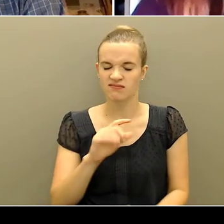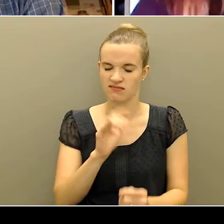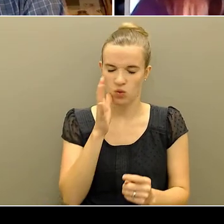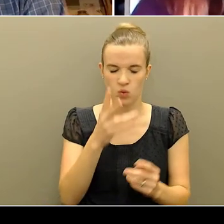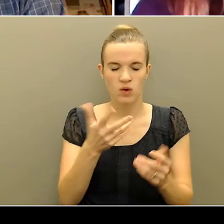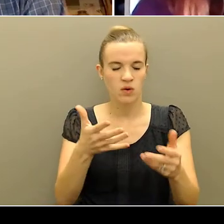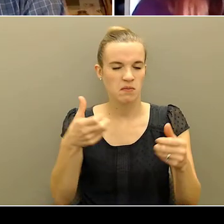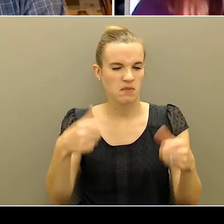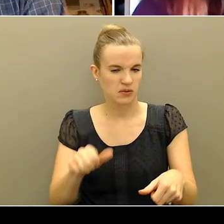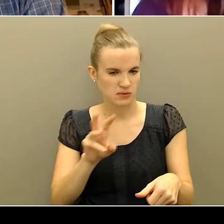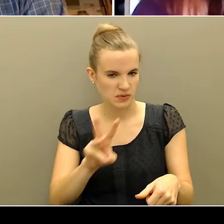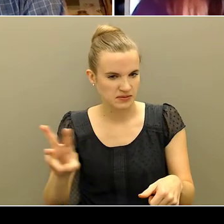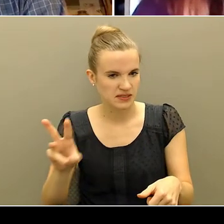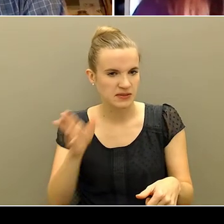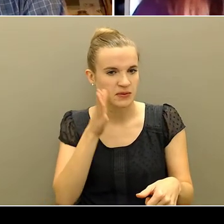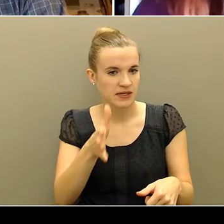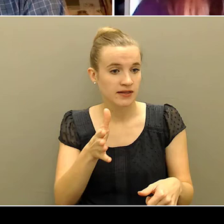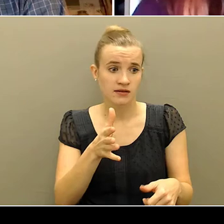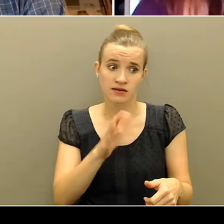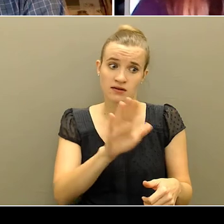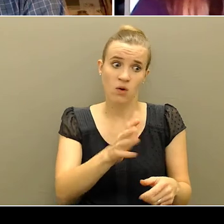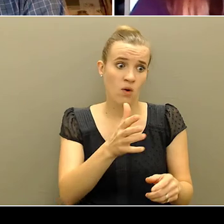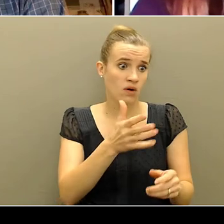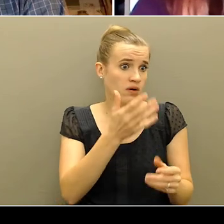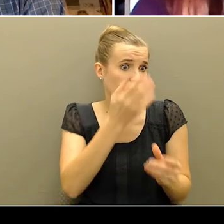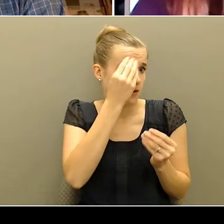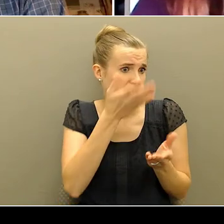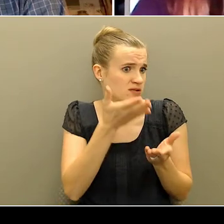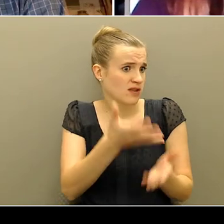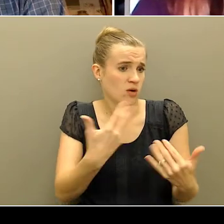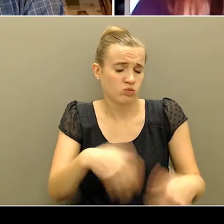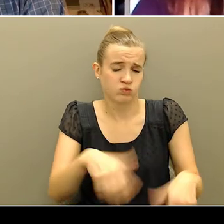Ashley: Yes, and thank you, everybody who listens. Keep traveling and go